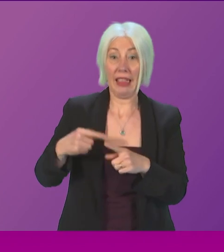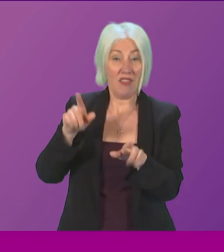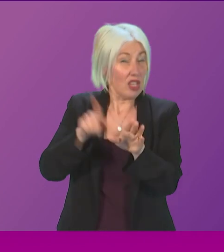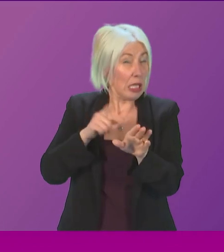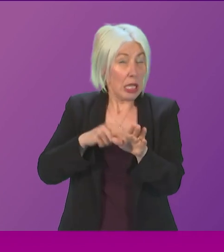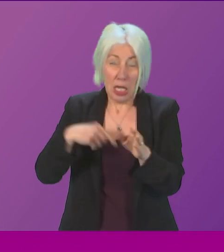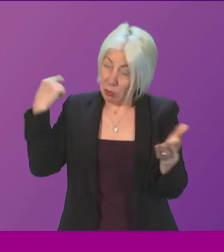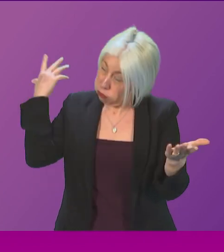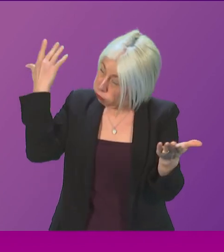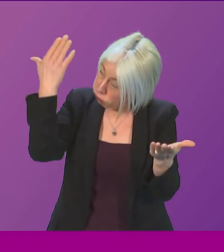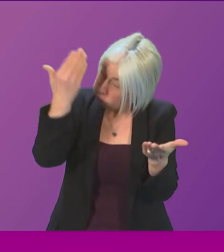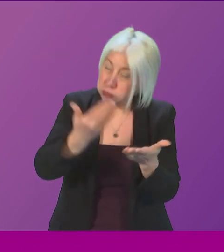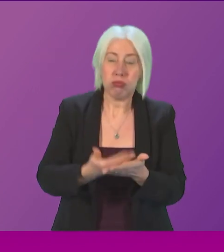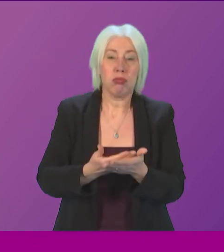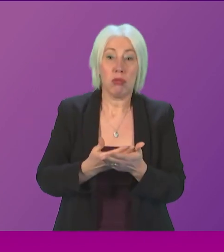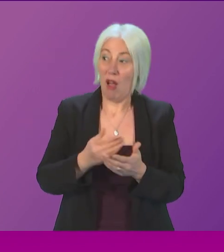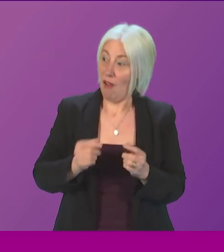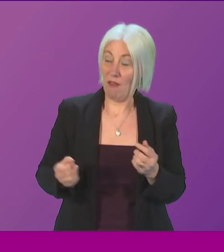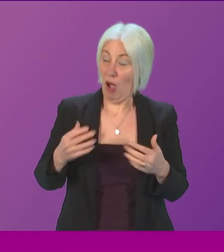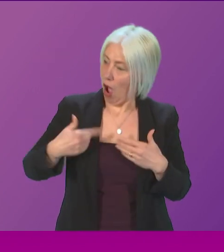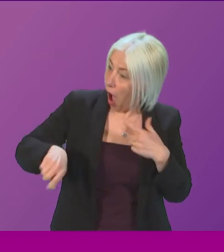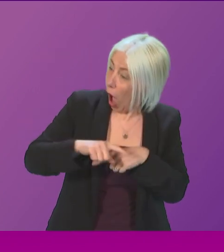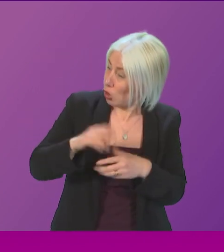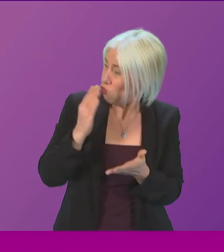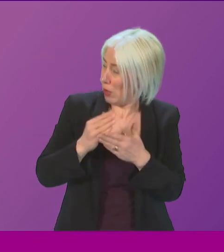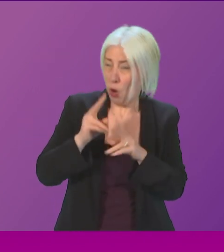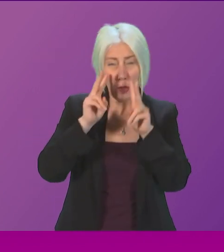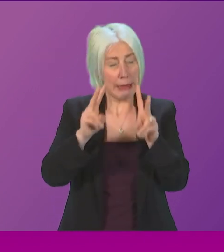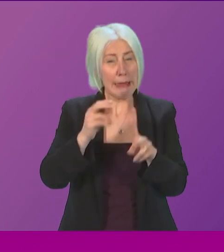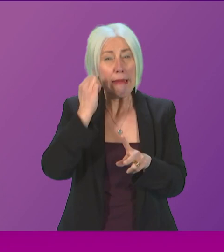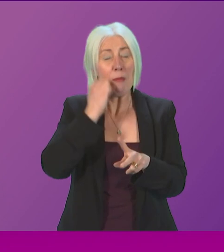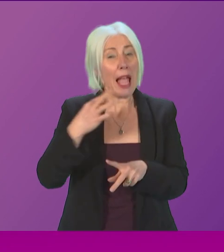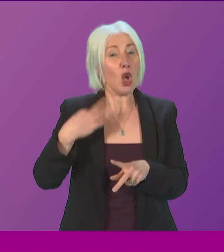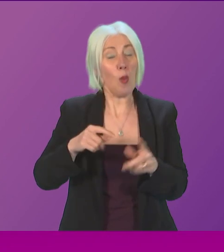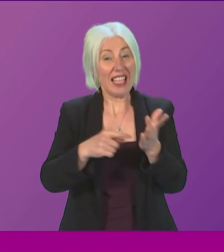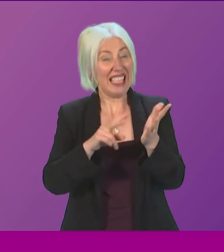For most of us, we had seen such an event only in black and white footage or had read about it in books.